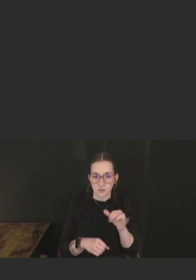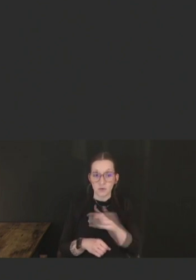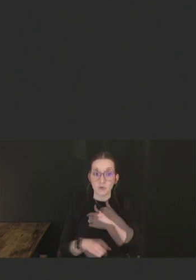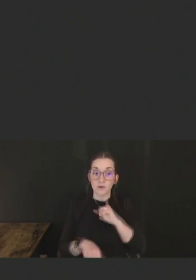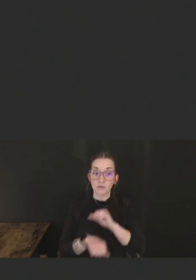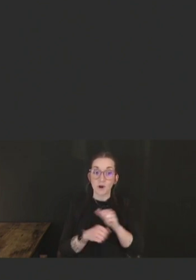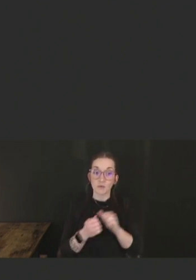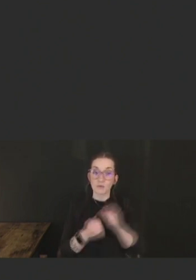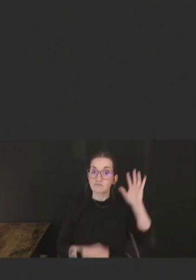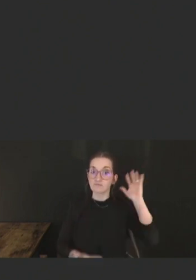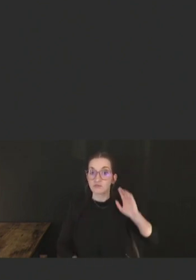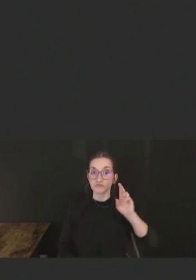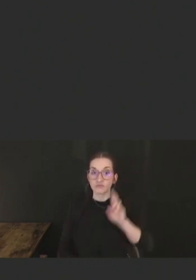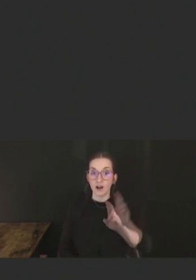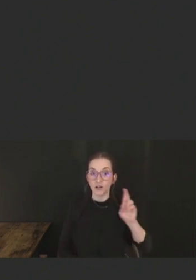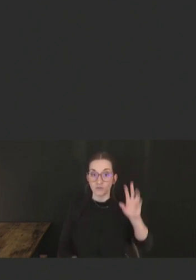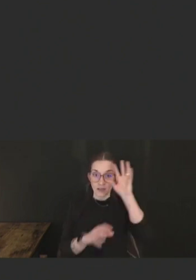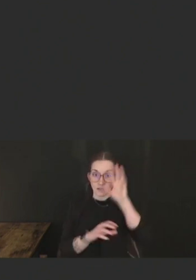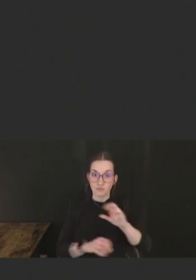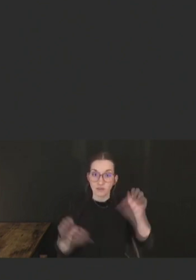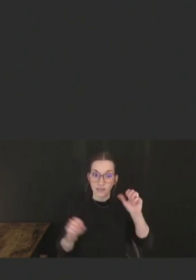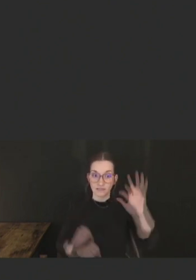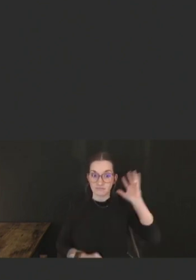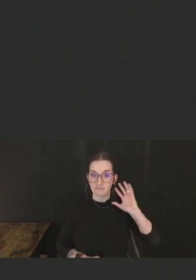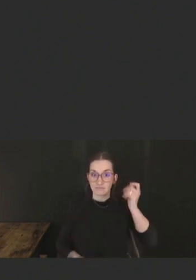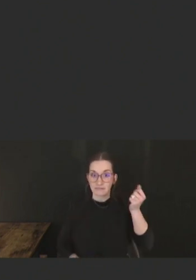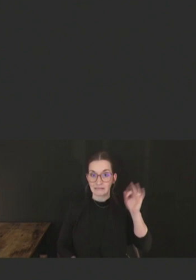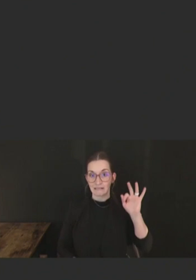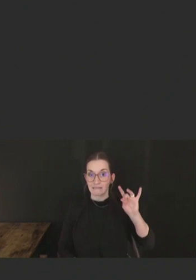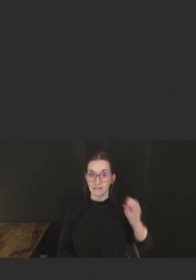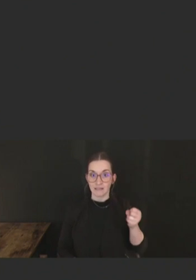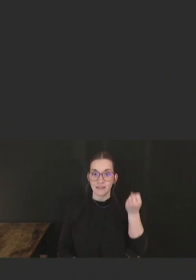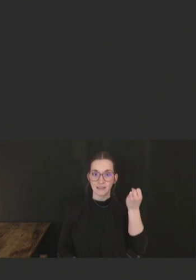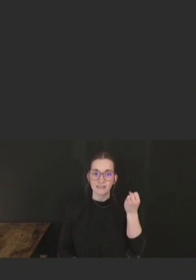Say No to Drugs campaign, influencing many young Americans to live drug-free lives.